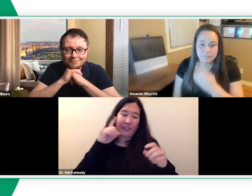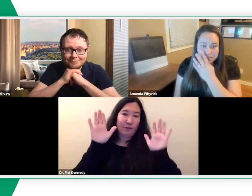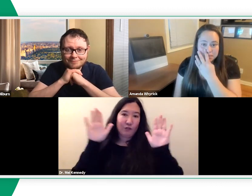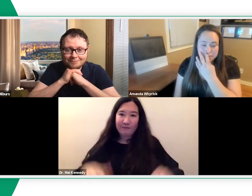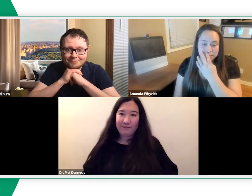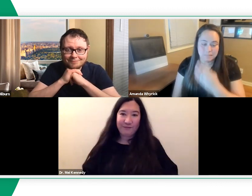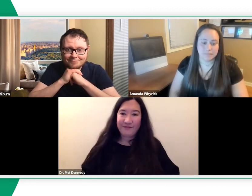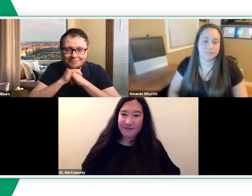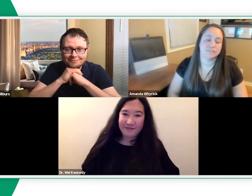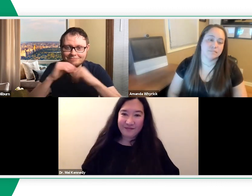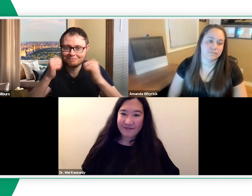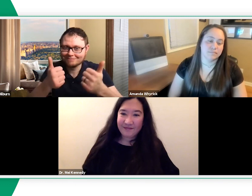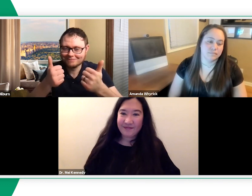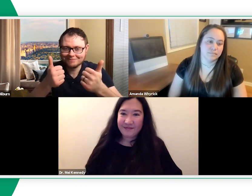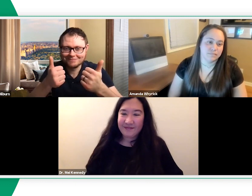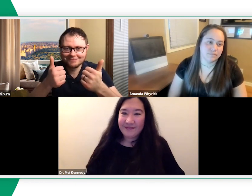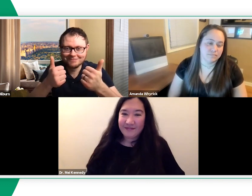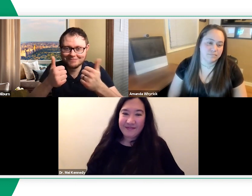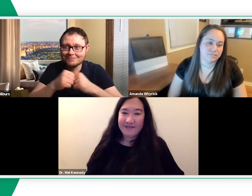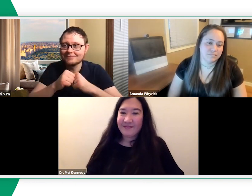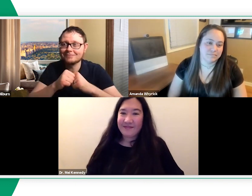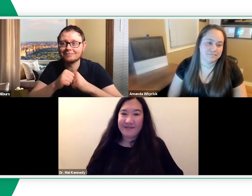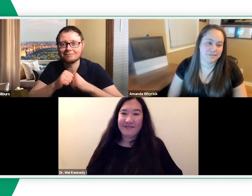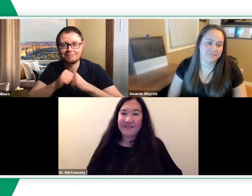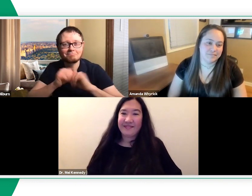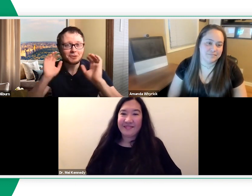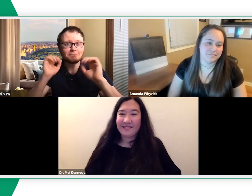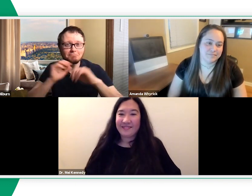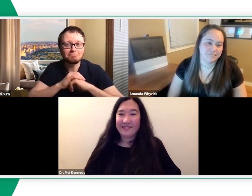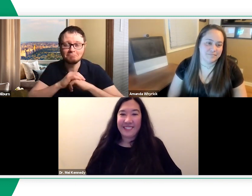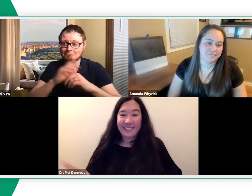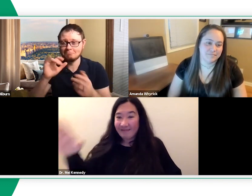It opens the eyes of the deaf community to all the potential careers and the possibilities.